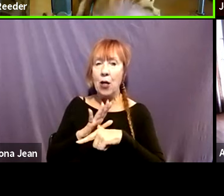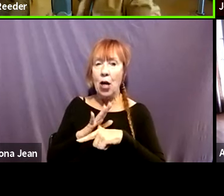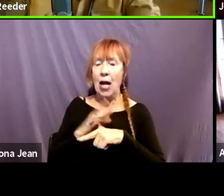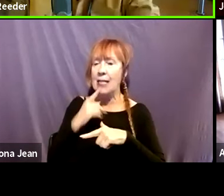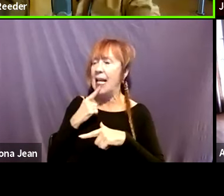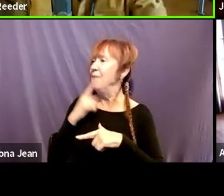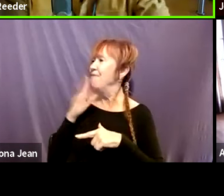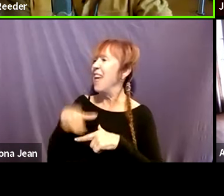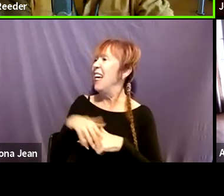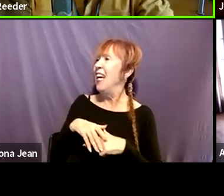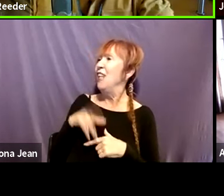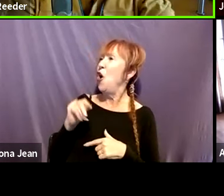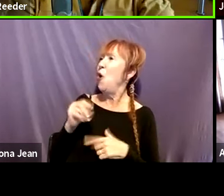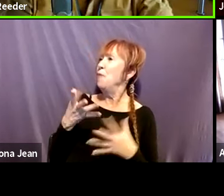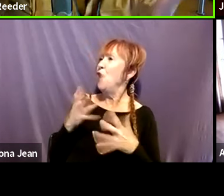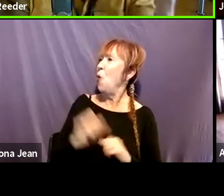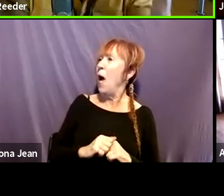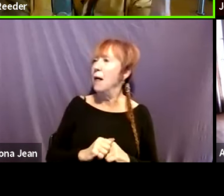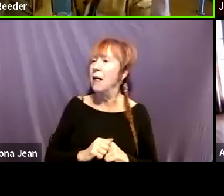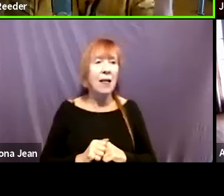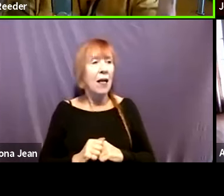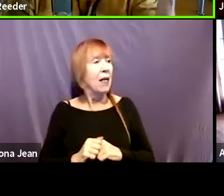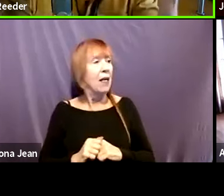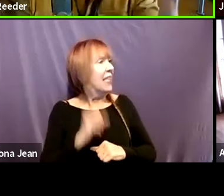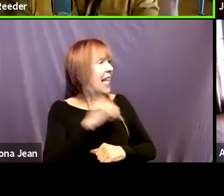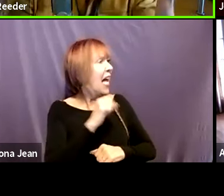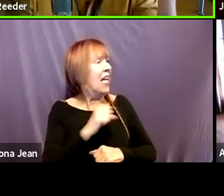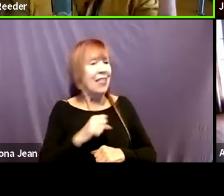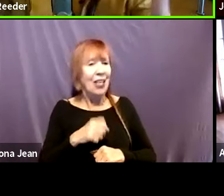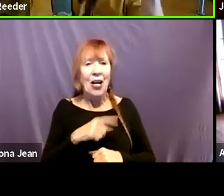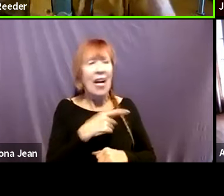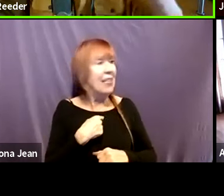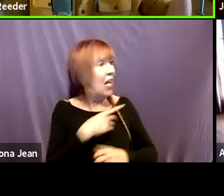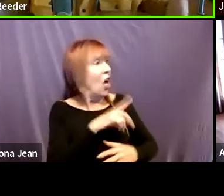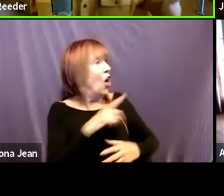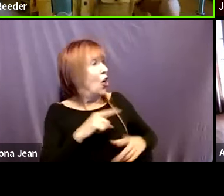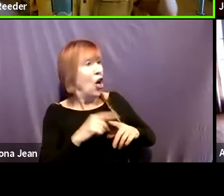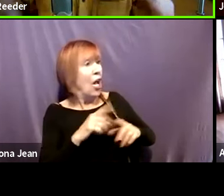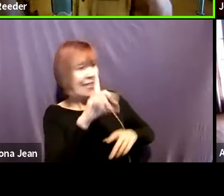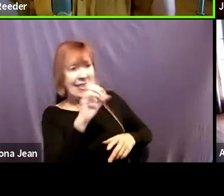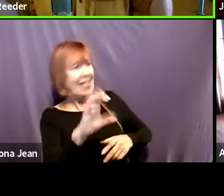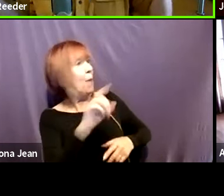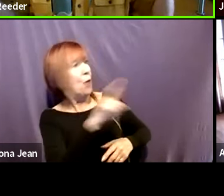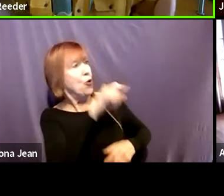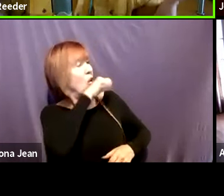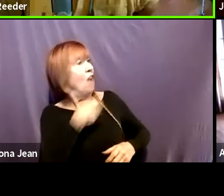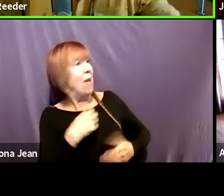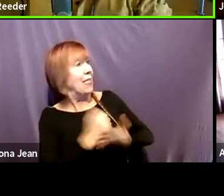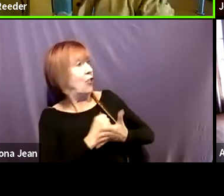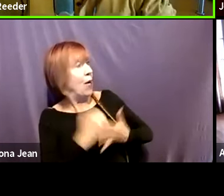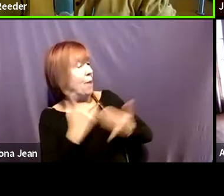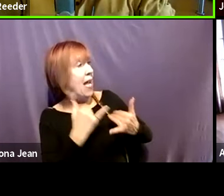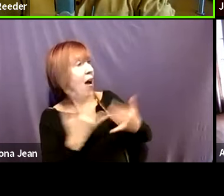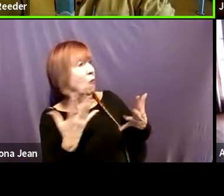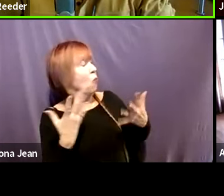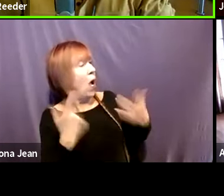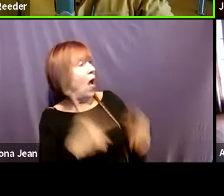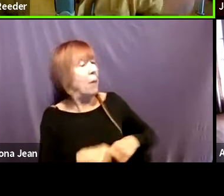and now you're making movies for 50-year-olds". But it's like, you have no control, you have no control. So it doesn't mean the script sucks,